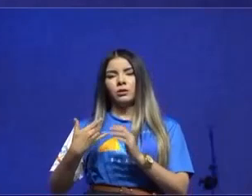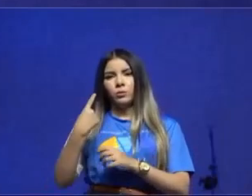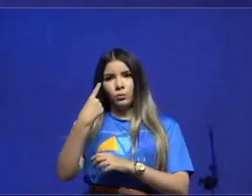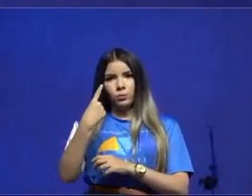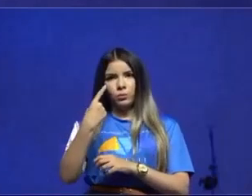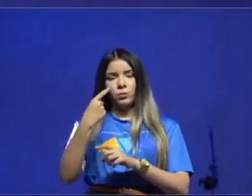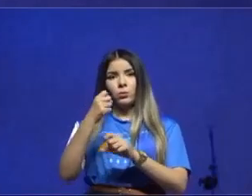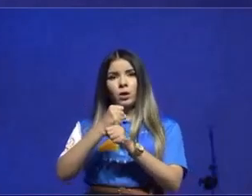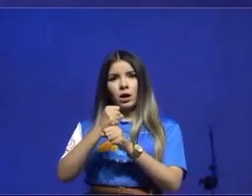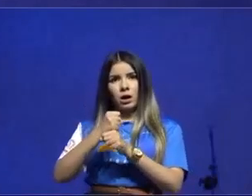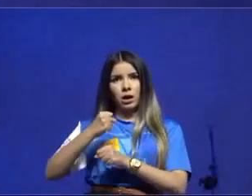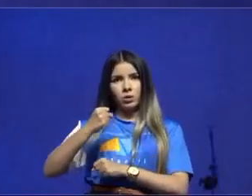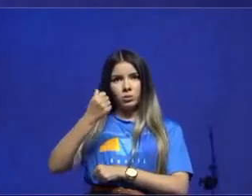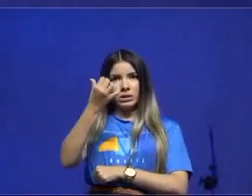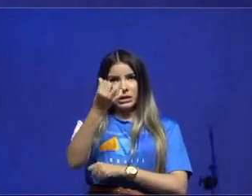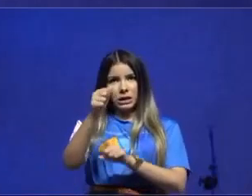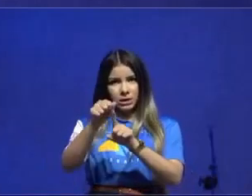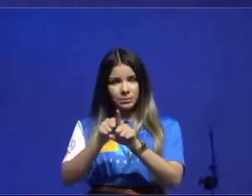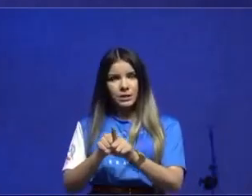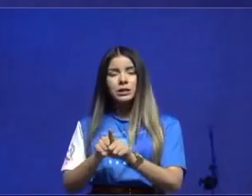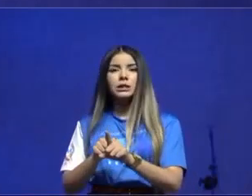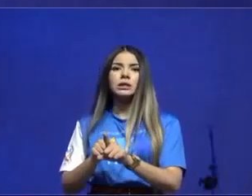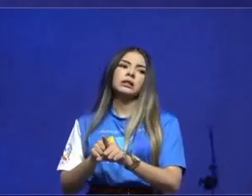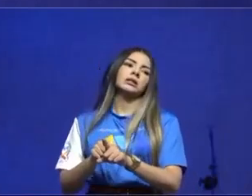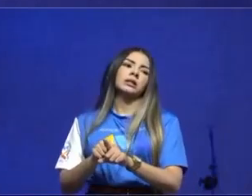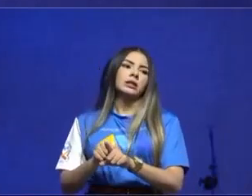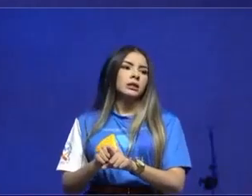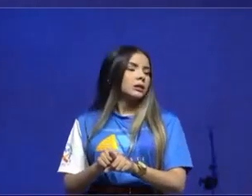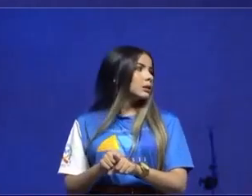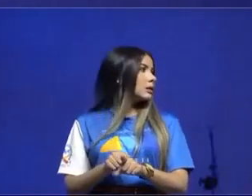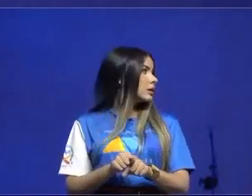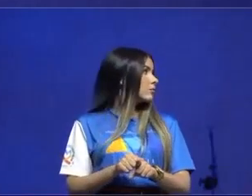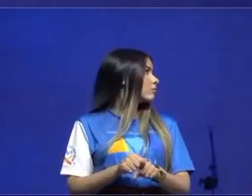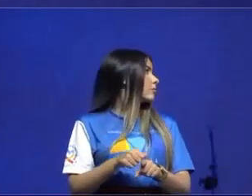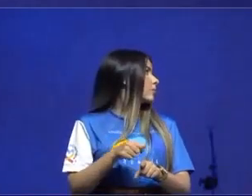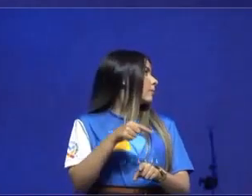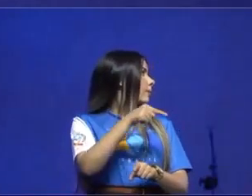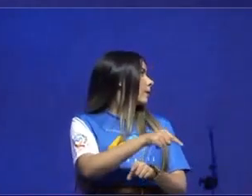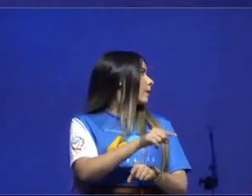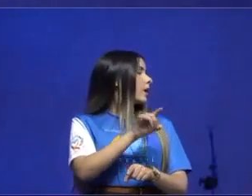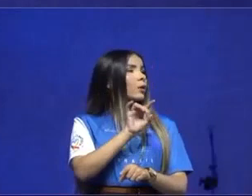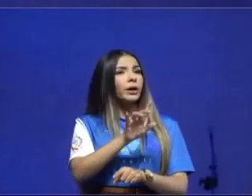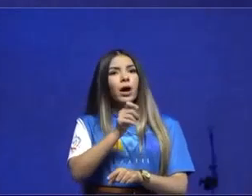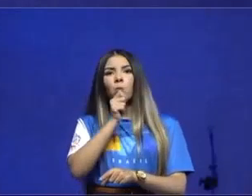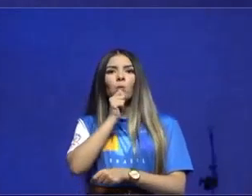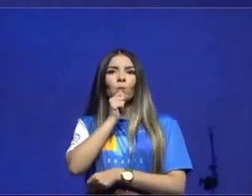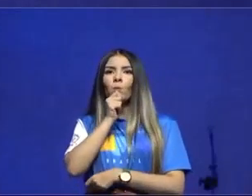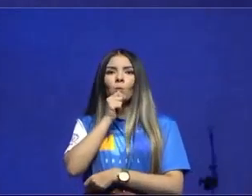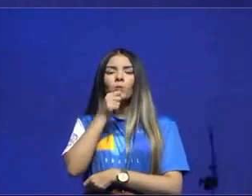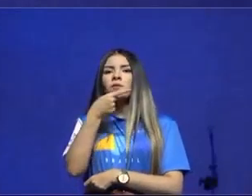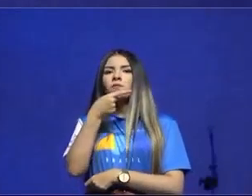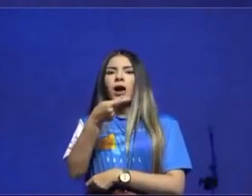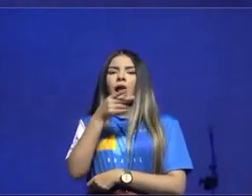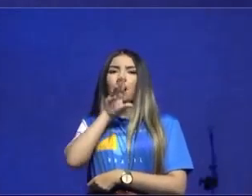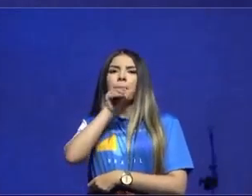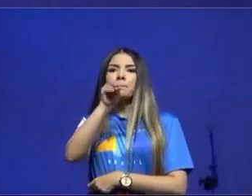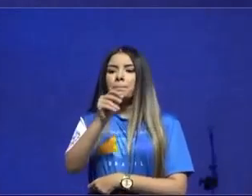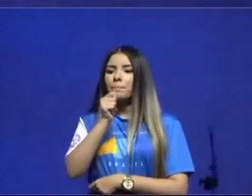and you see that until this moment I haven't talked about speech or words so in our office in the